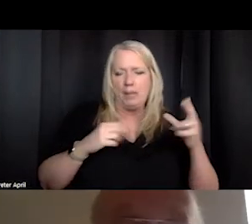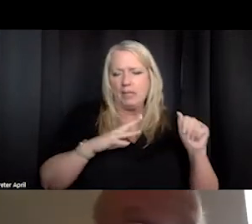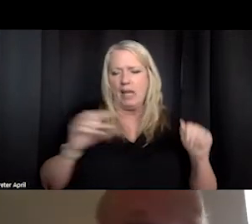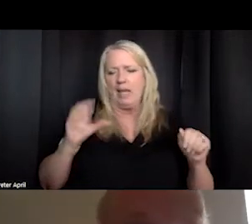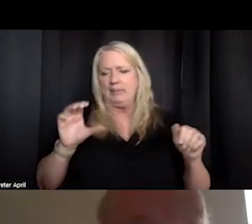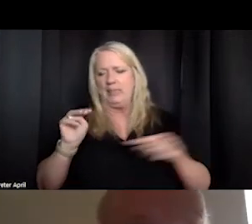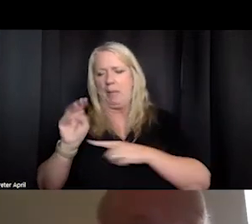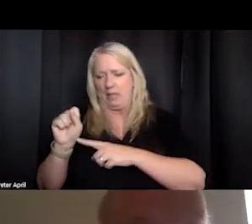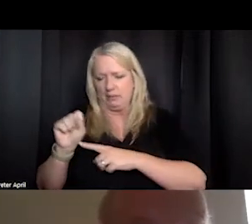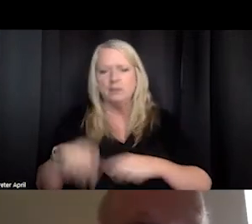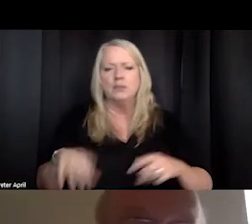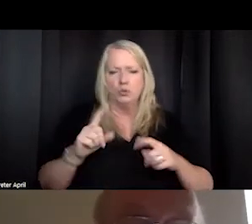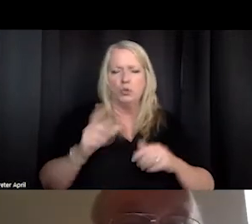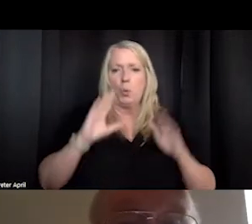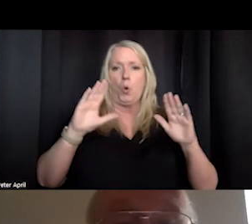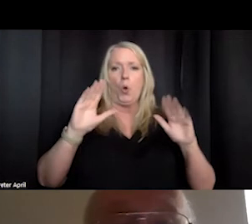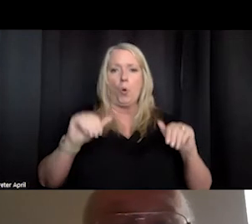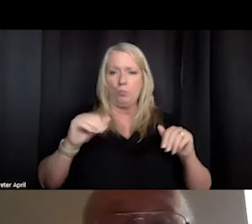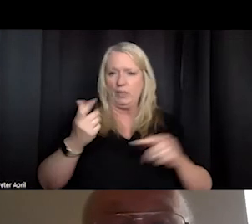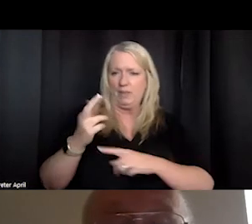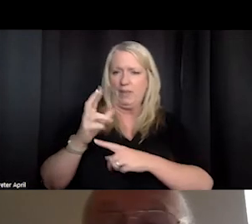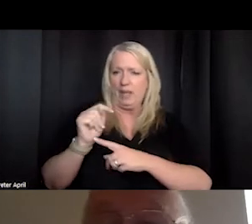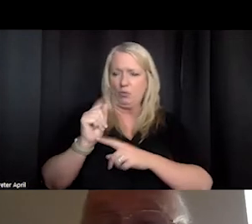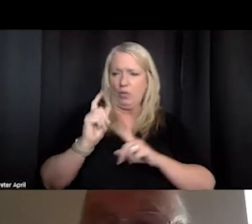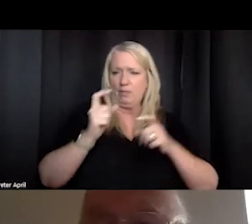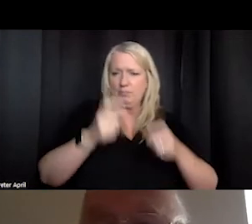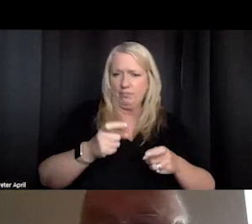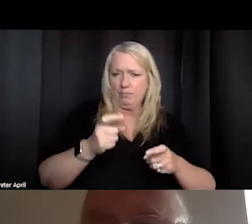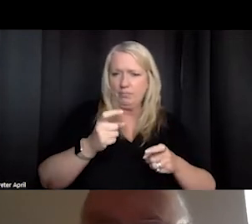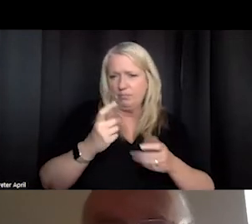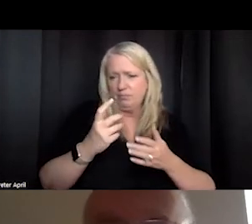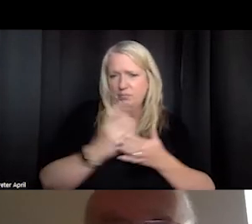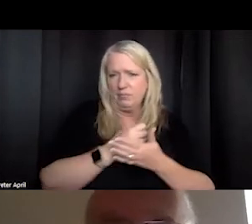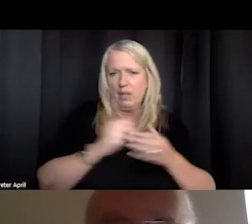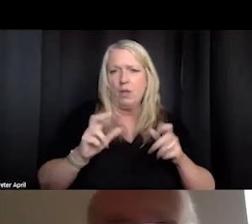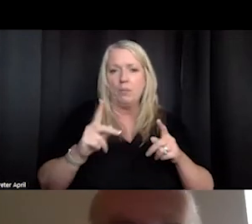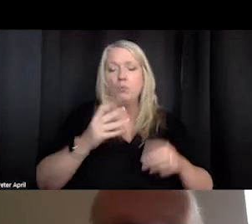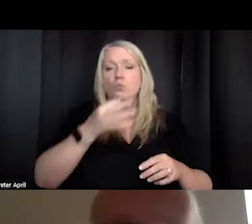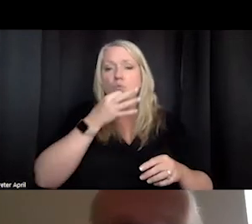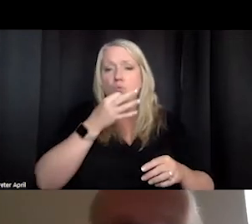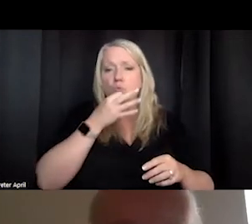HOPING THAT THAT, THAT GRANT OPPORTUNITY COMING OUT SOON. KEEP YOUR EYES OPEN FOR